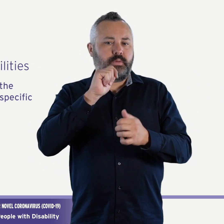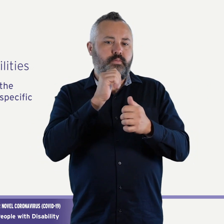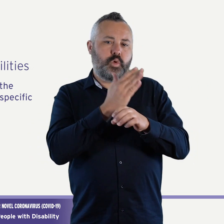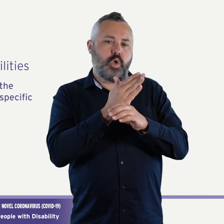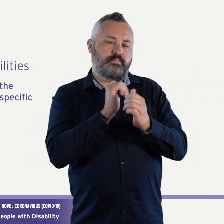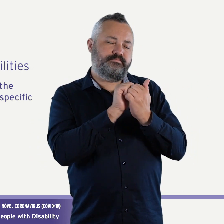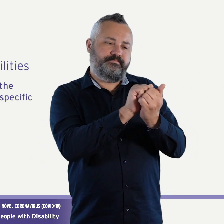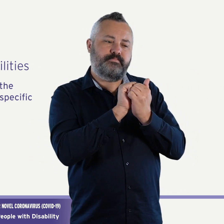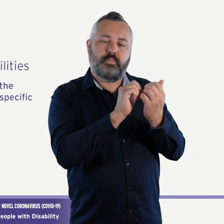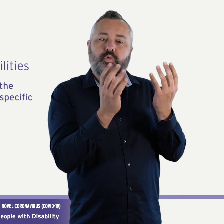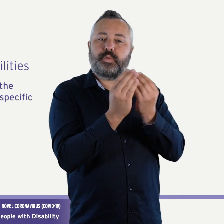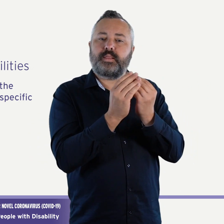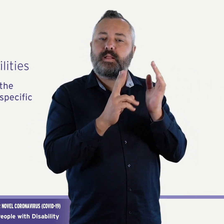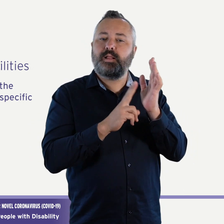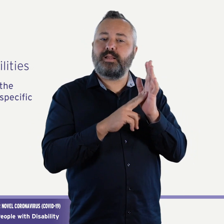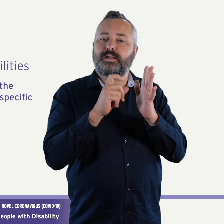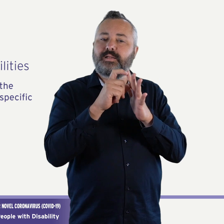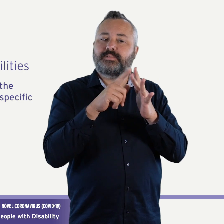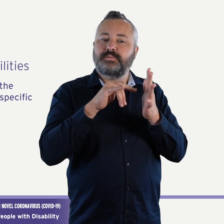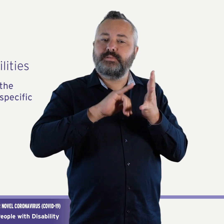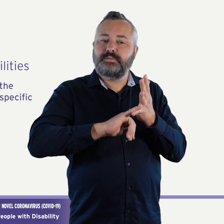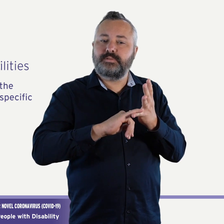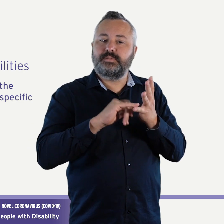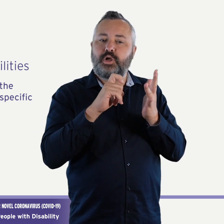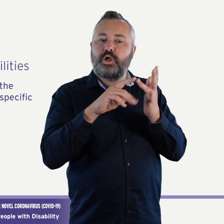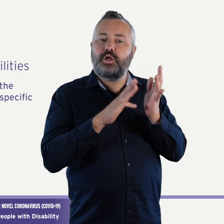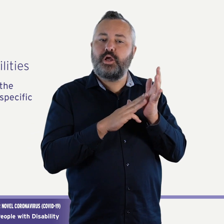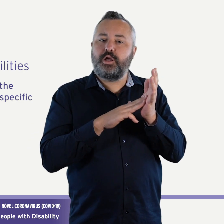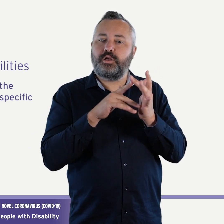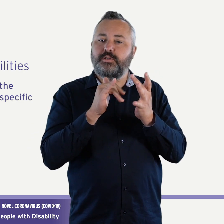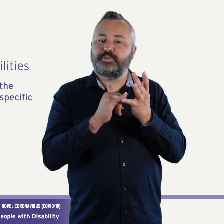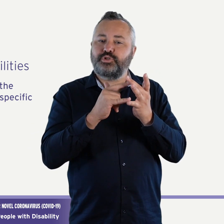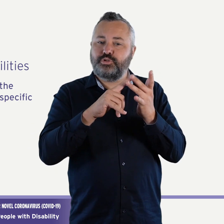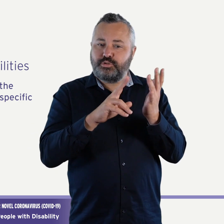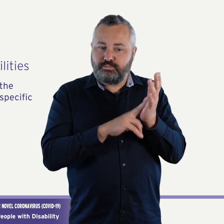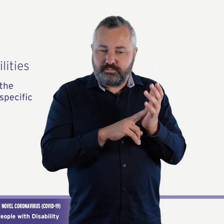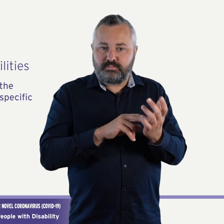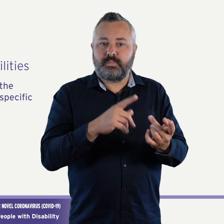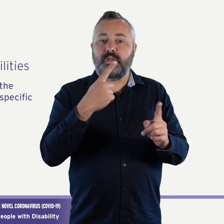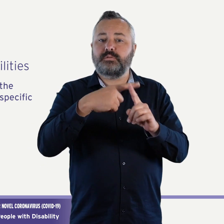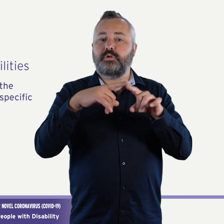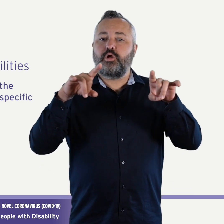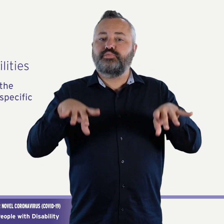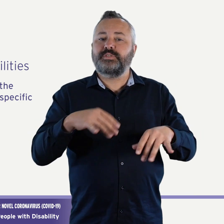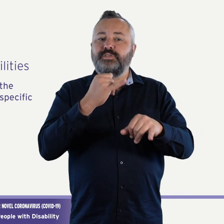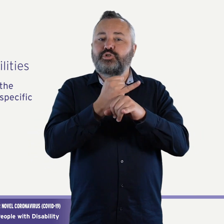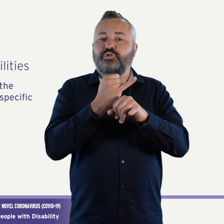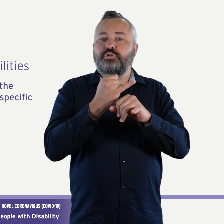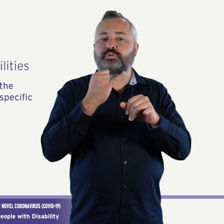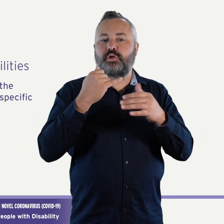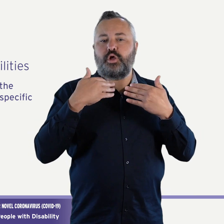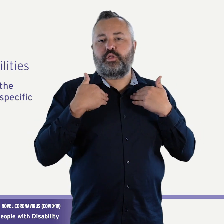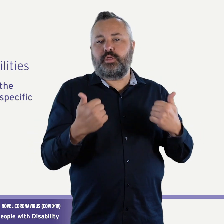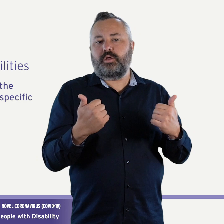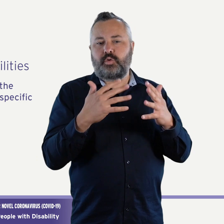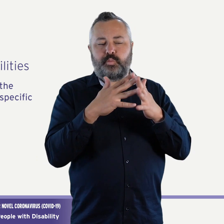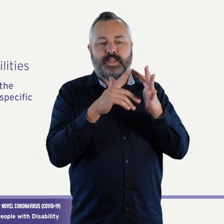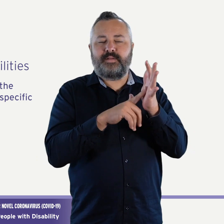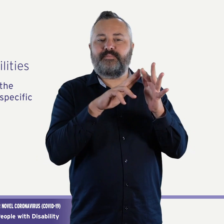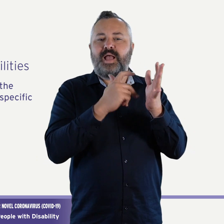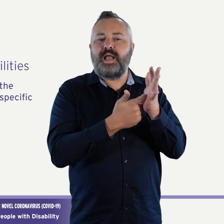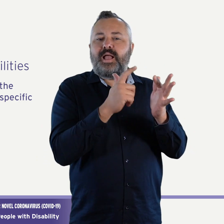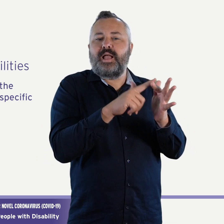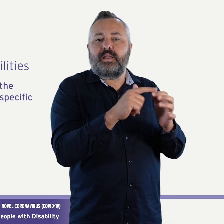They will work with the NDIS Commission, the Australian Institute of Health and Welfare and others to